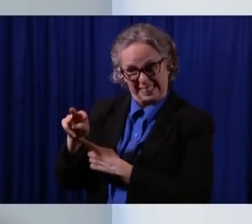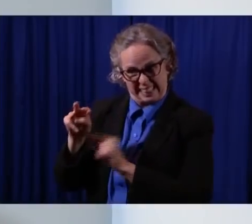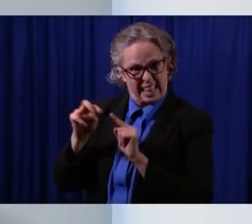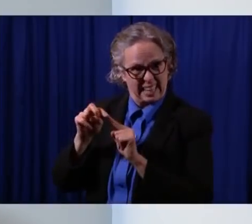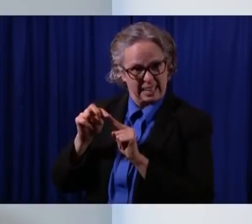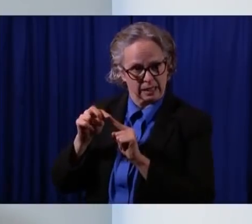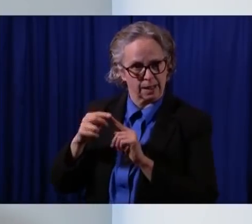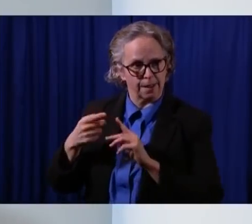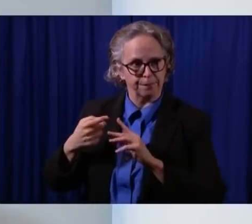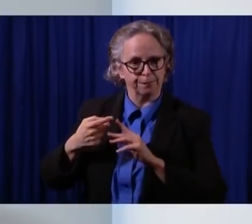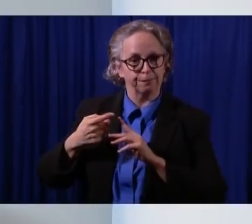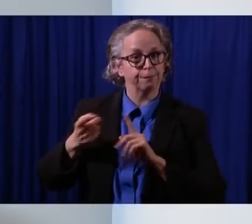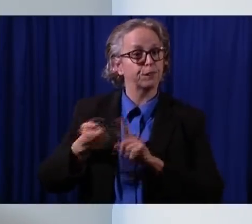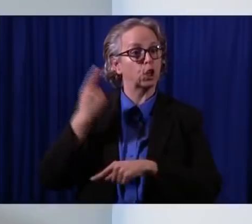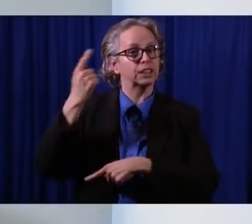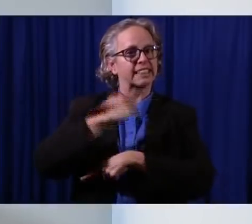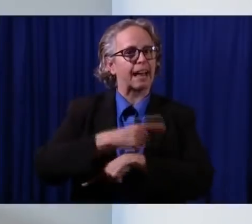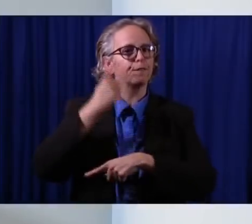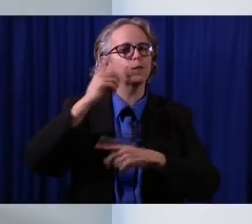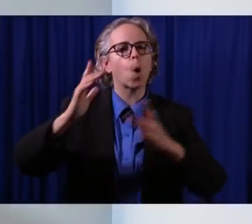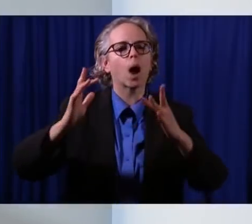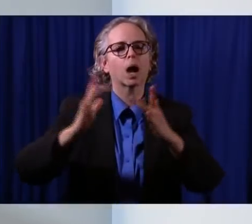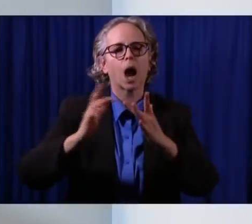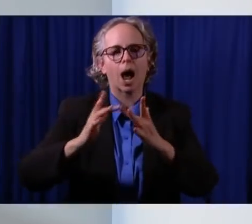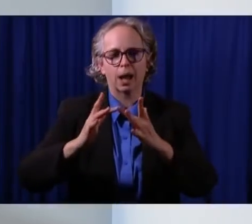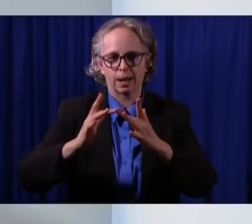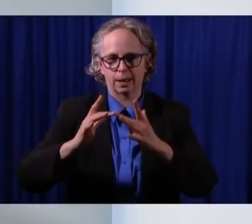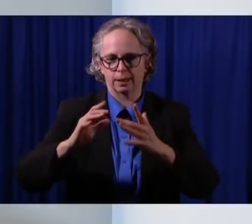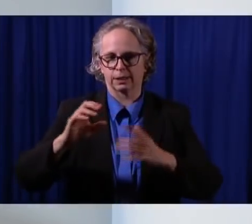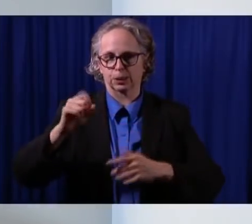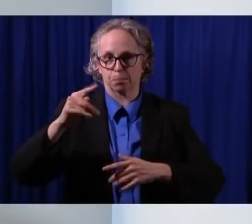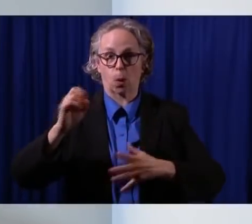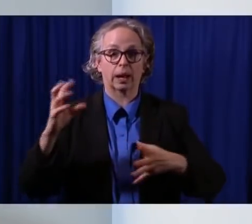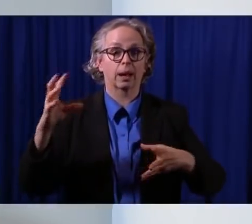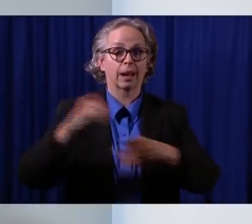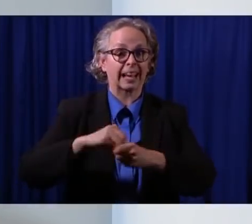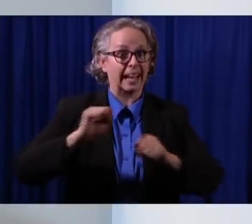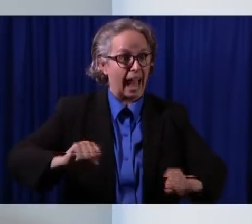FUTURE. A REMINDER THAT JUNE 22nd IS